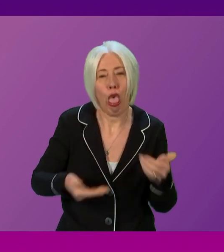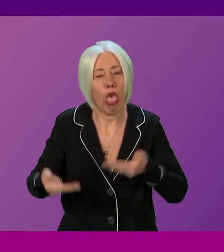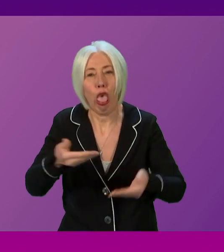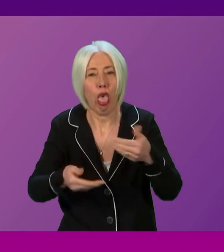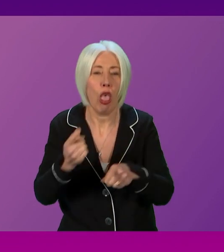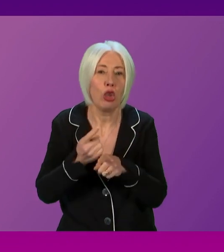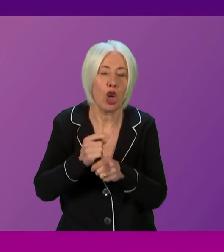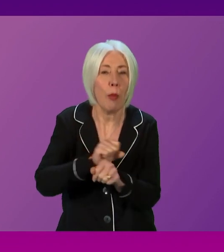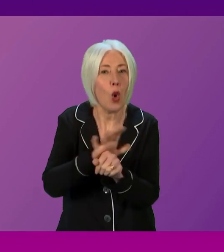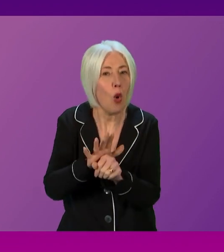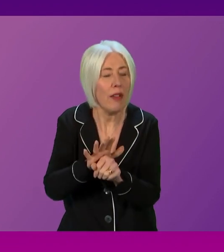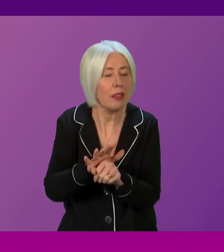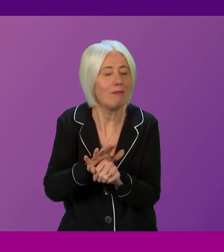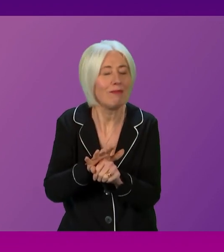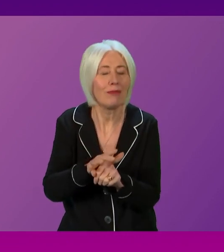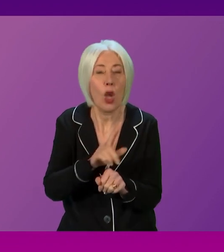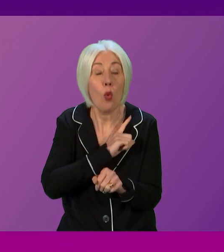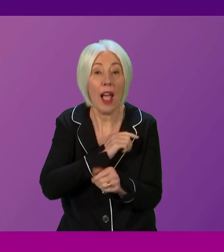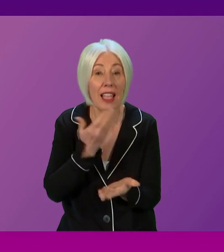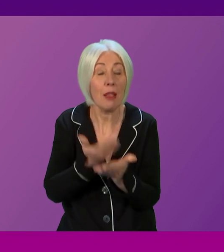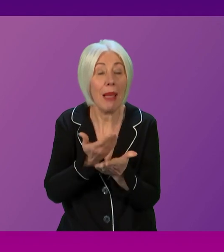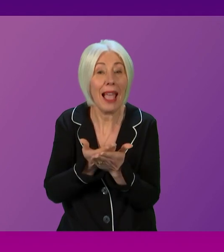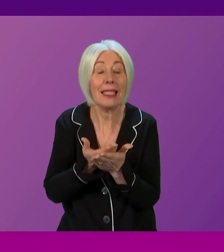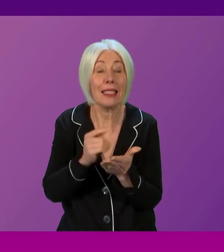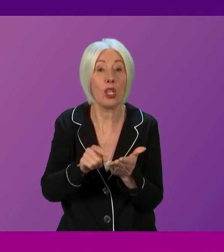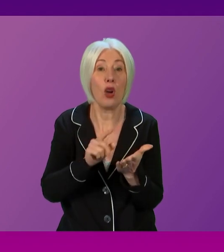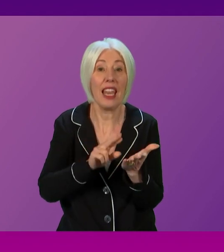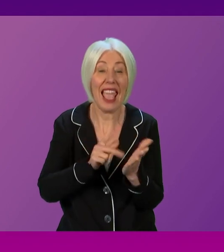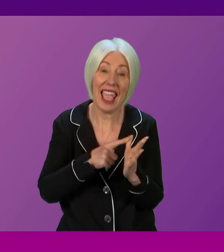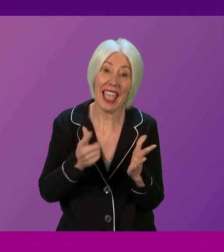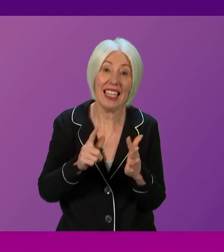because demand on A and E is actually down by nearly 120,000